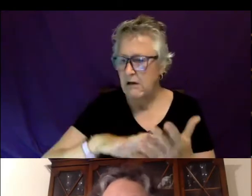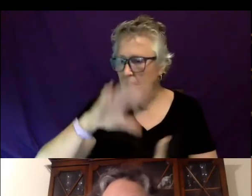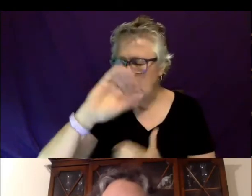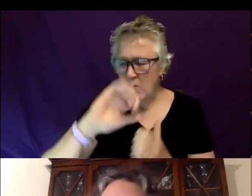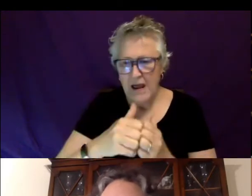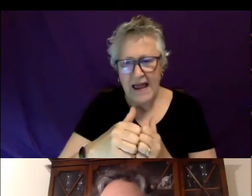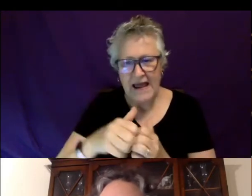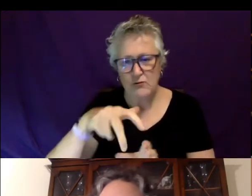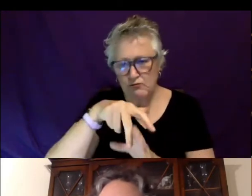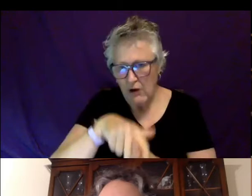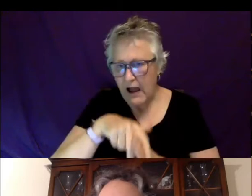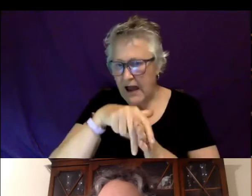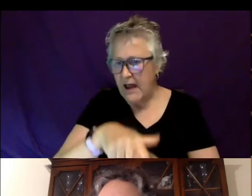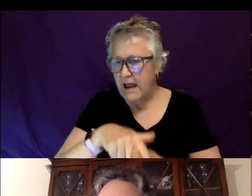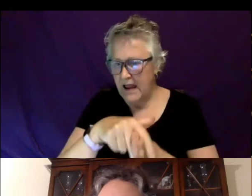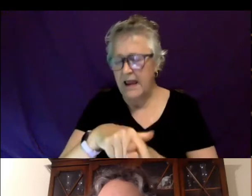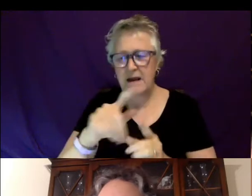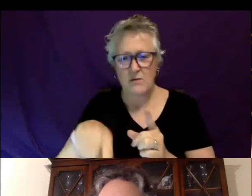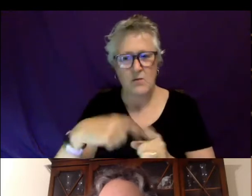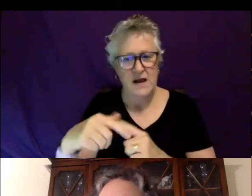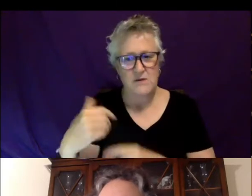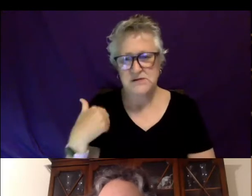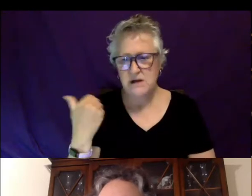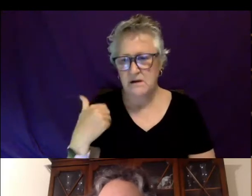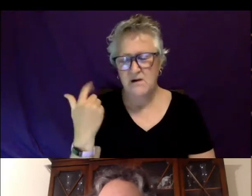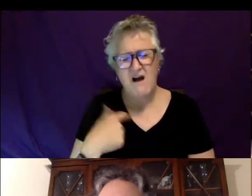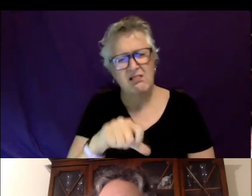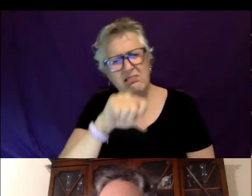loved the horses. I loved horses before I met my